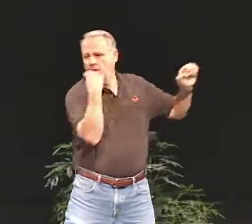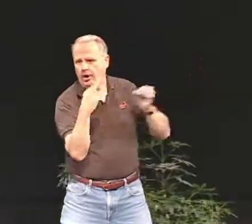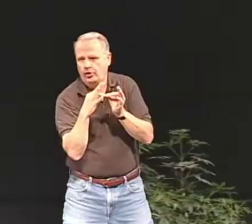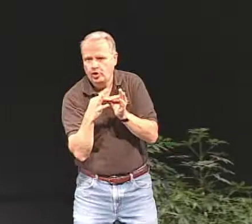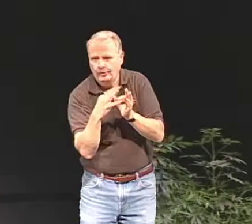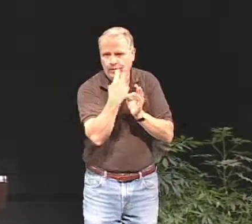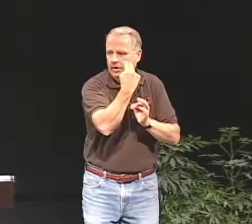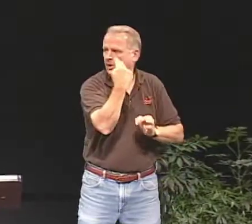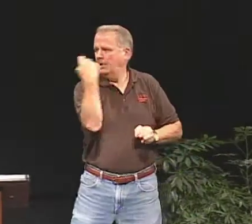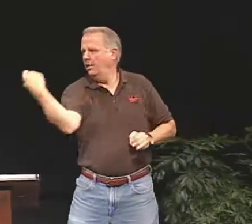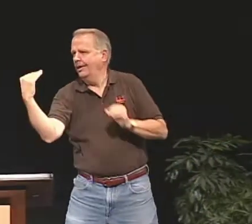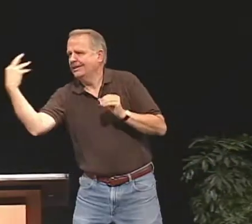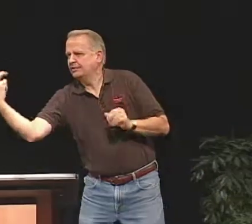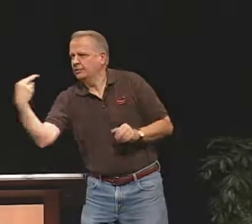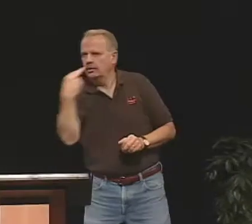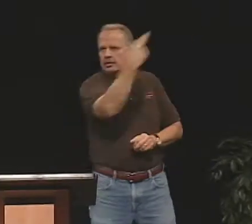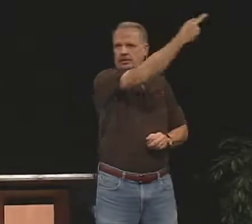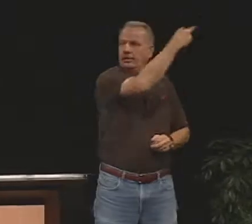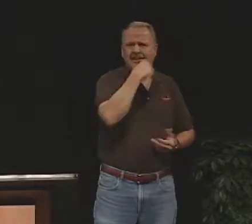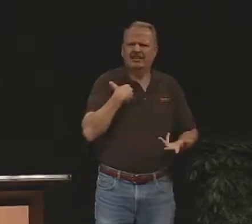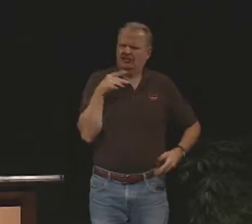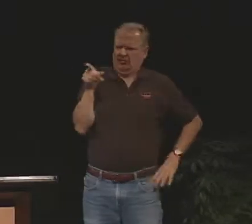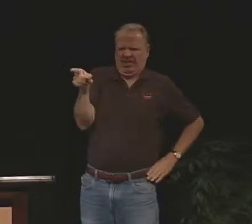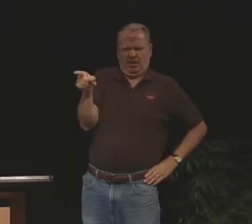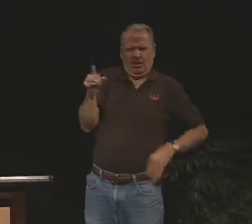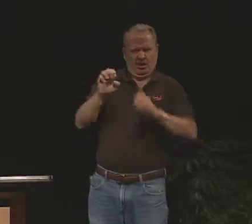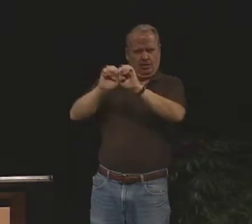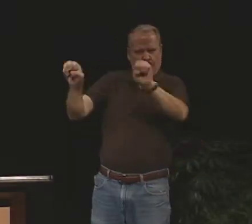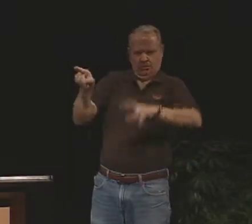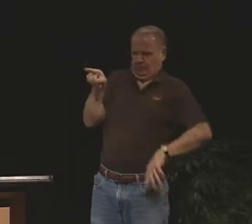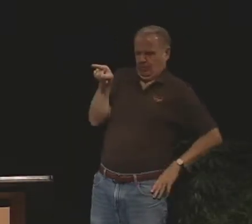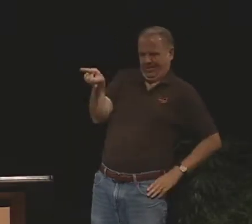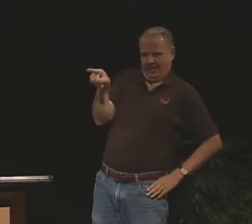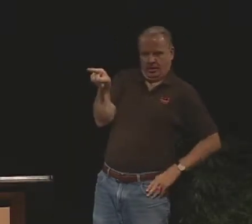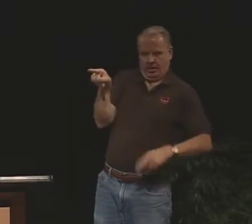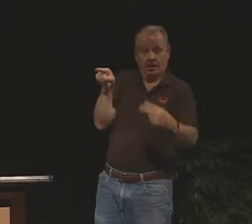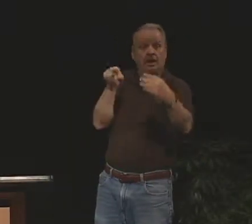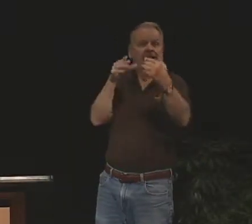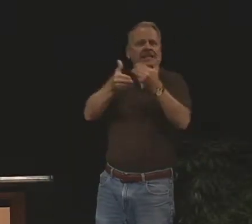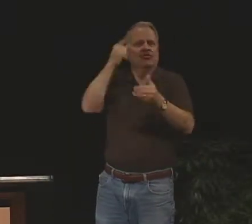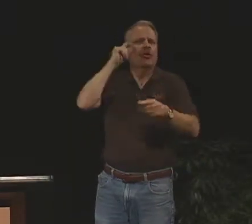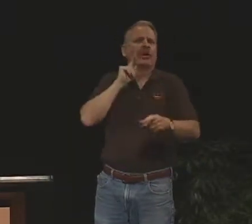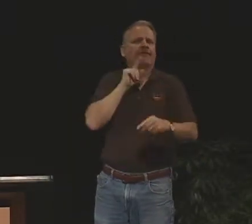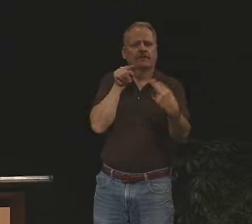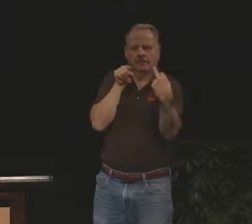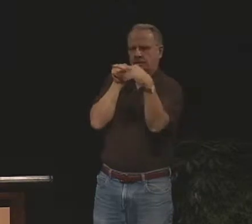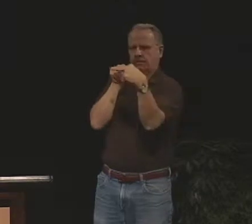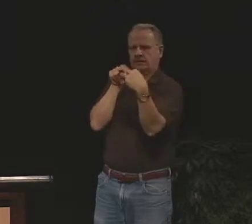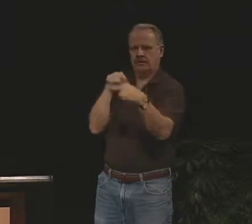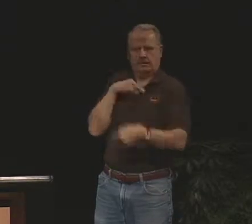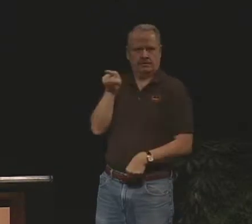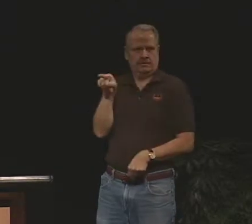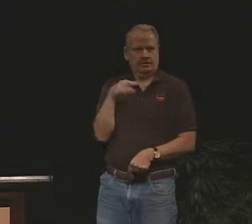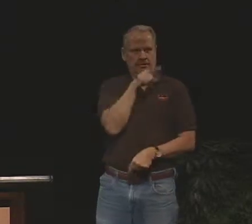And so you'll turn away, disengage with the professor, disengage with the interpreter, and then have to pay attention to the PowerPoint.